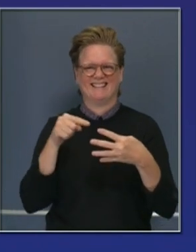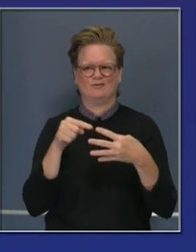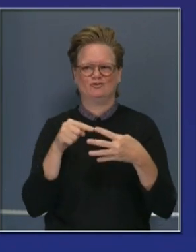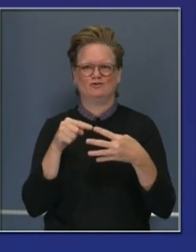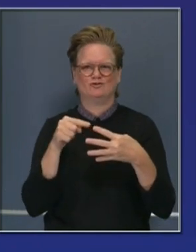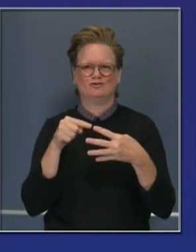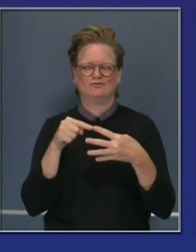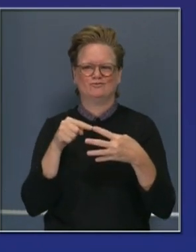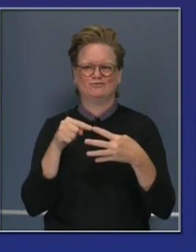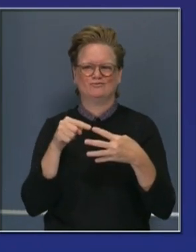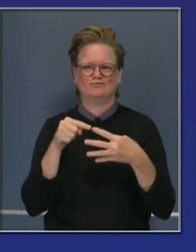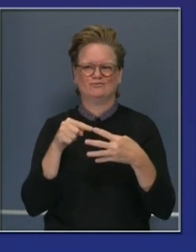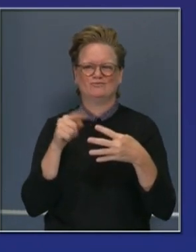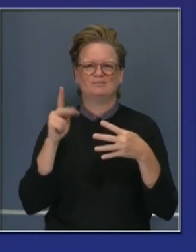38 COUNTIES REPRESENTING ABOUT